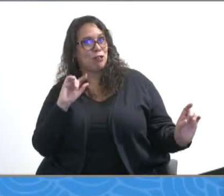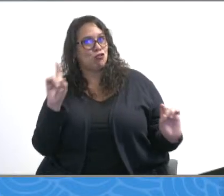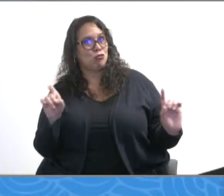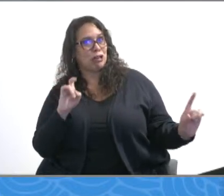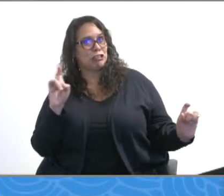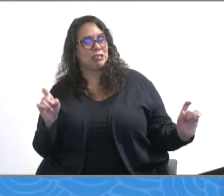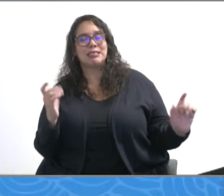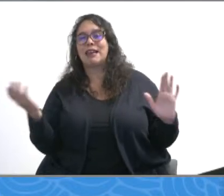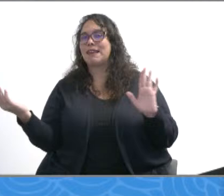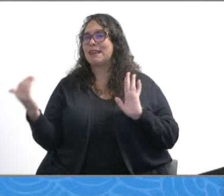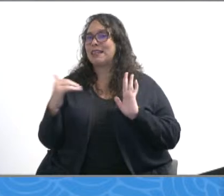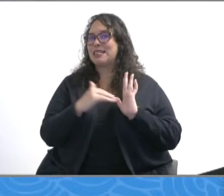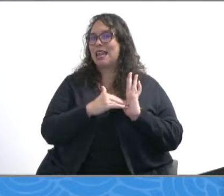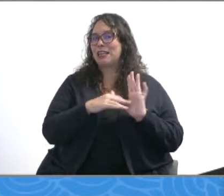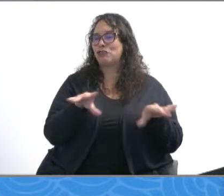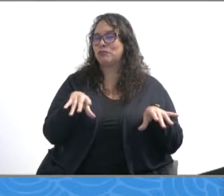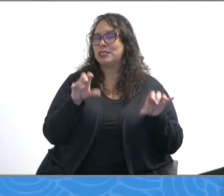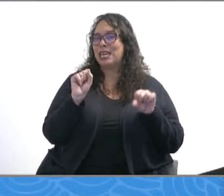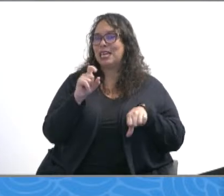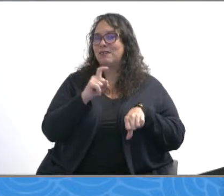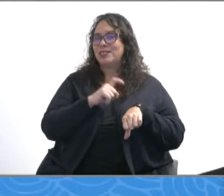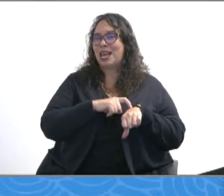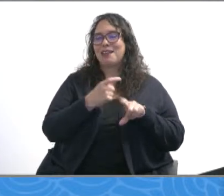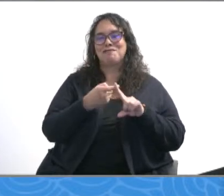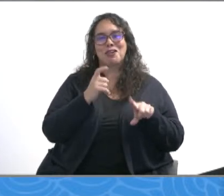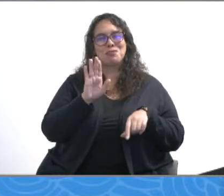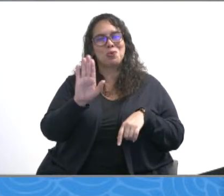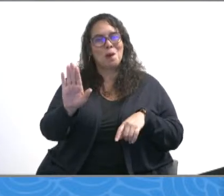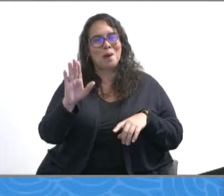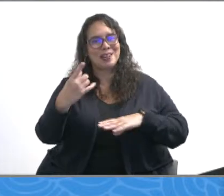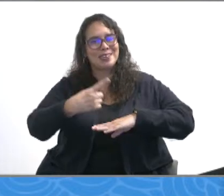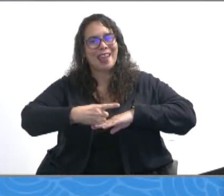but again, you've taken time out of your day. So thank you so much.